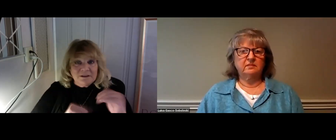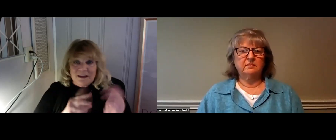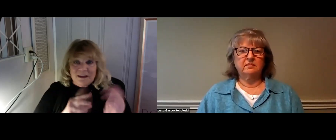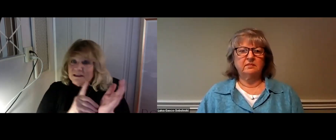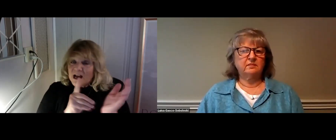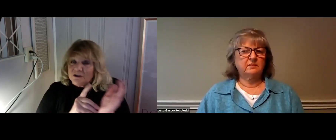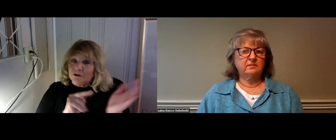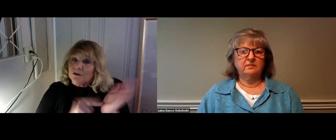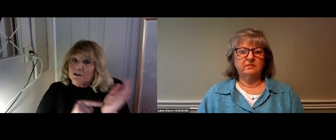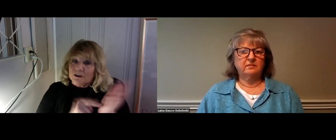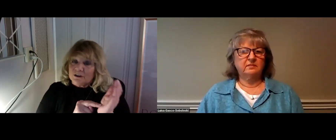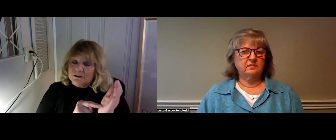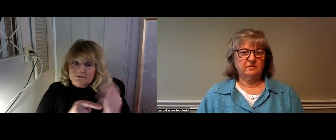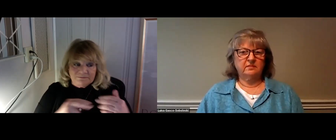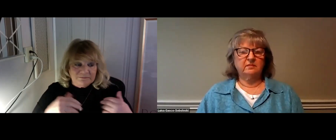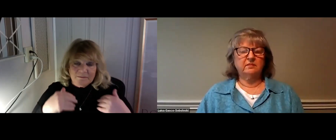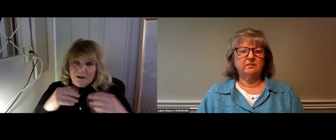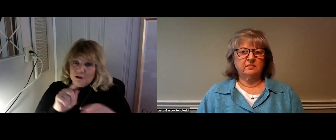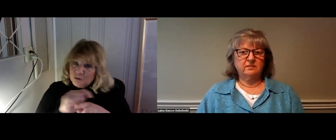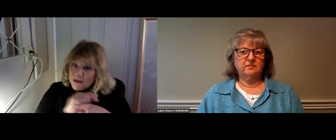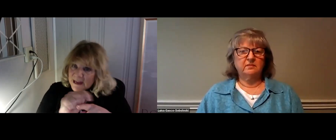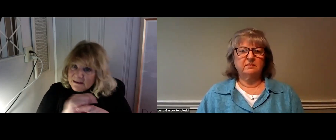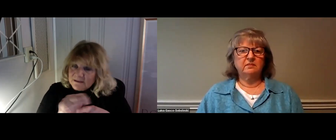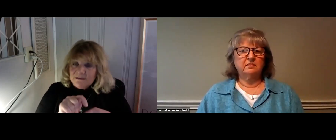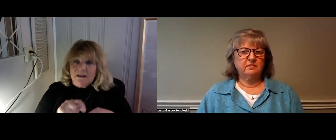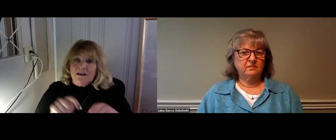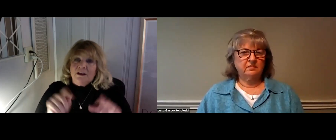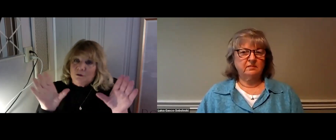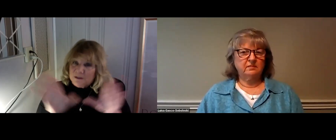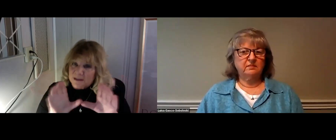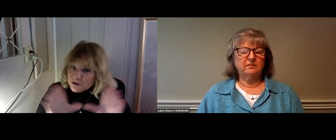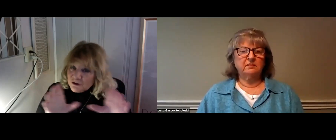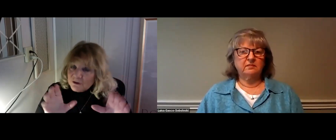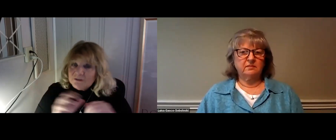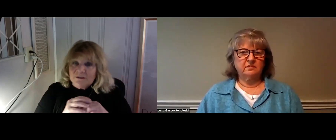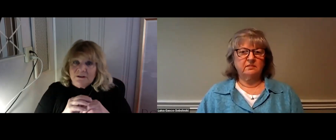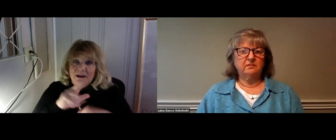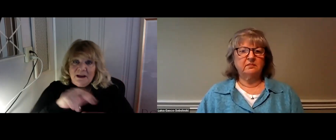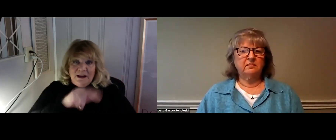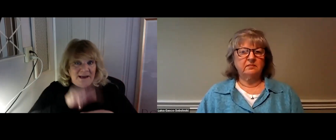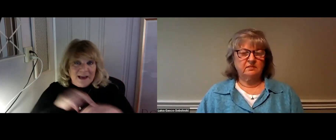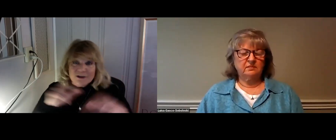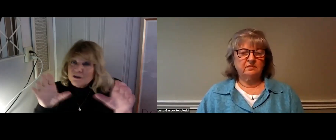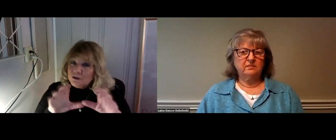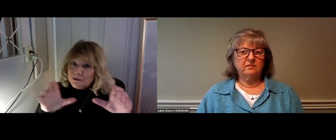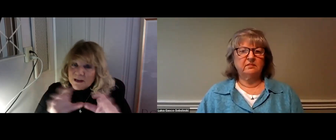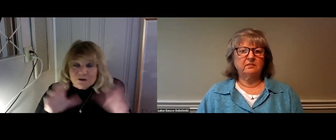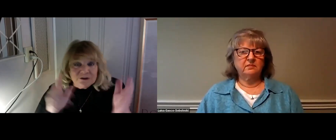than the doctor or nurse, trained credentialed, national credentials are